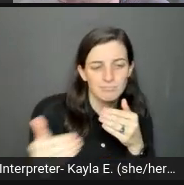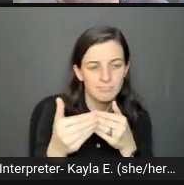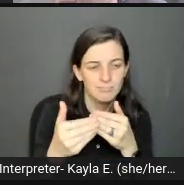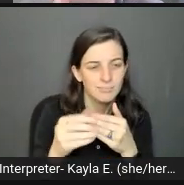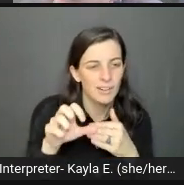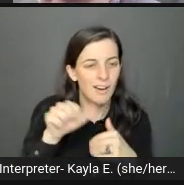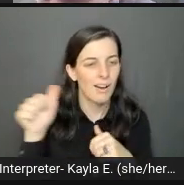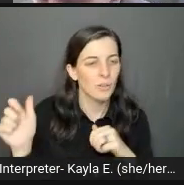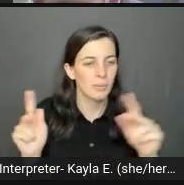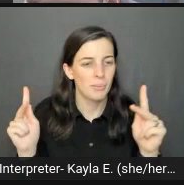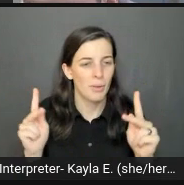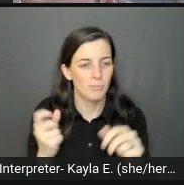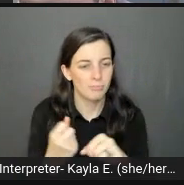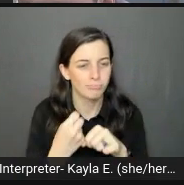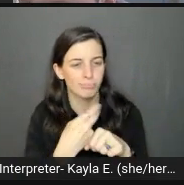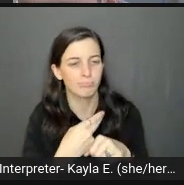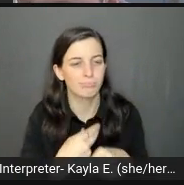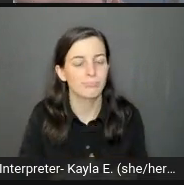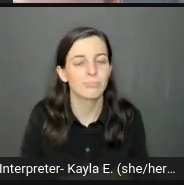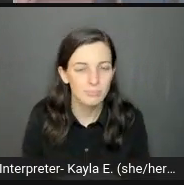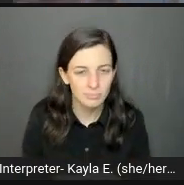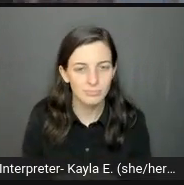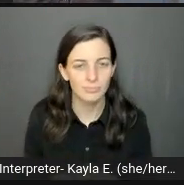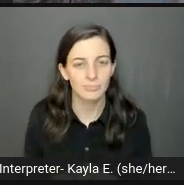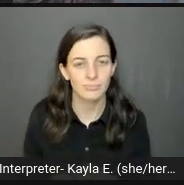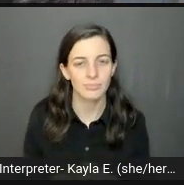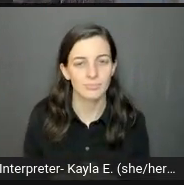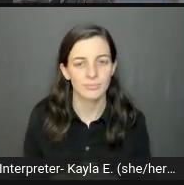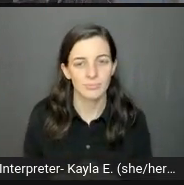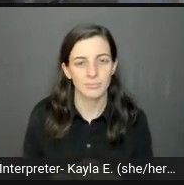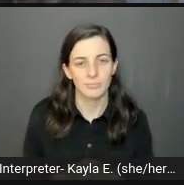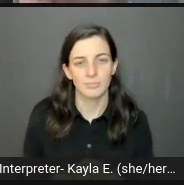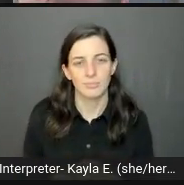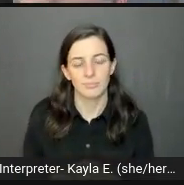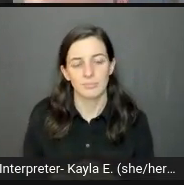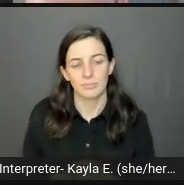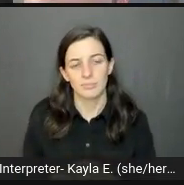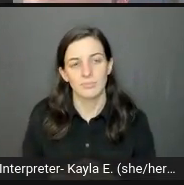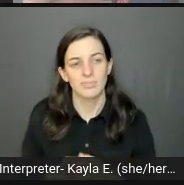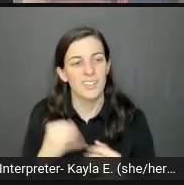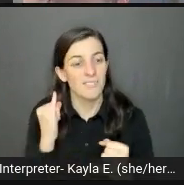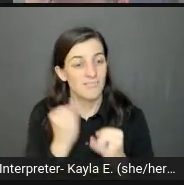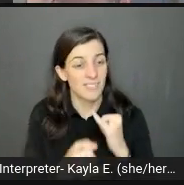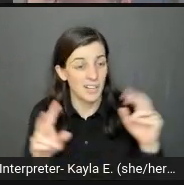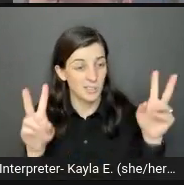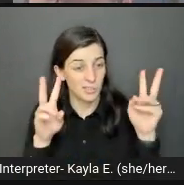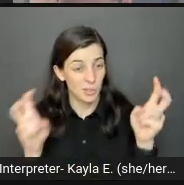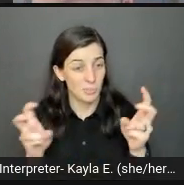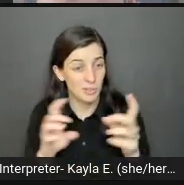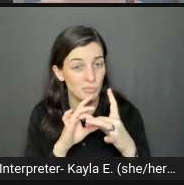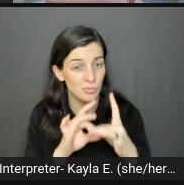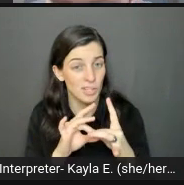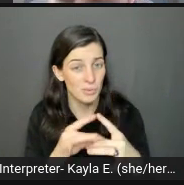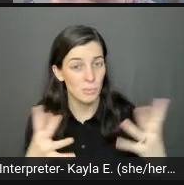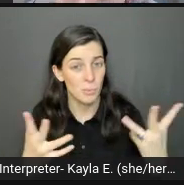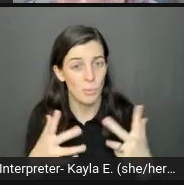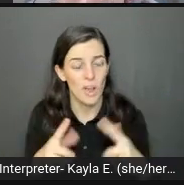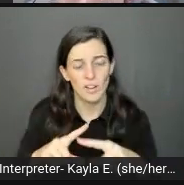Now the final topic is about nuance for accessibility test tools.